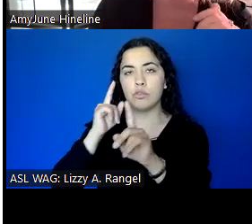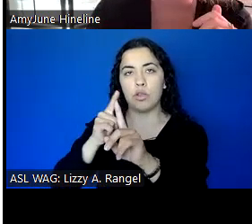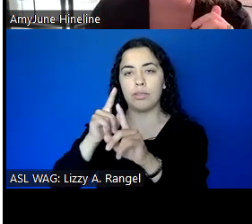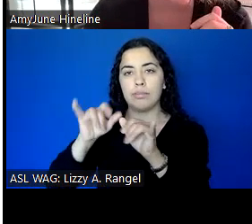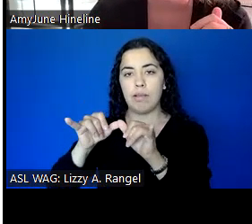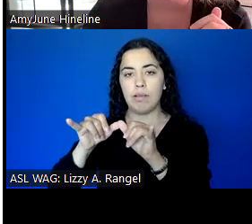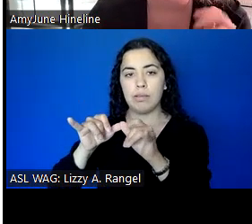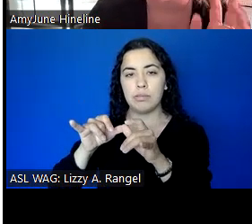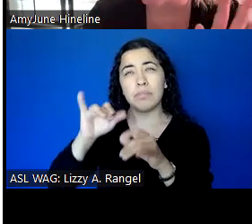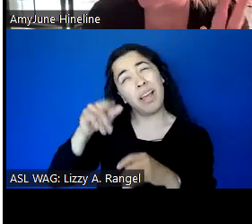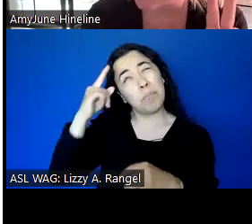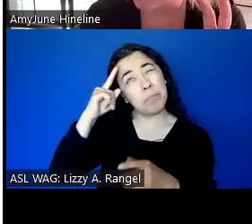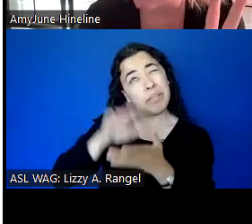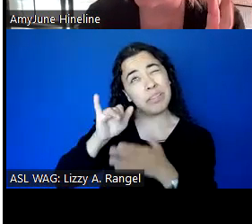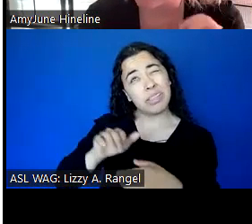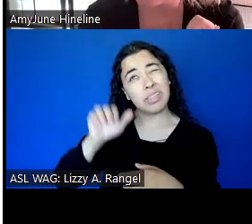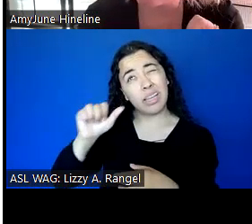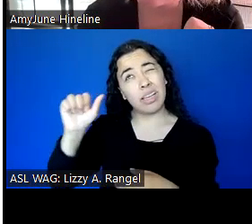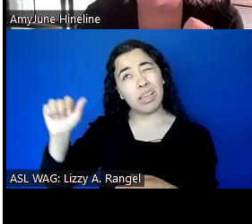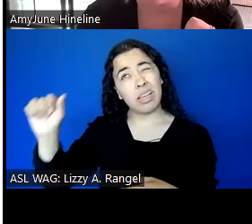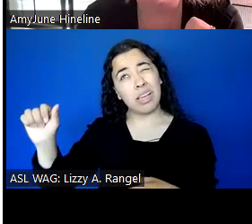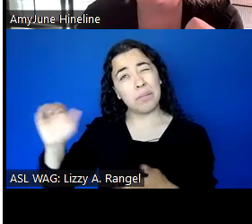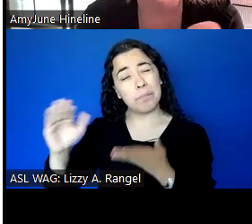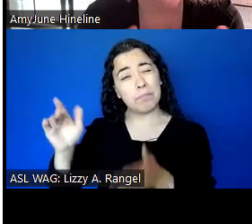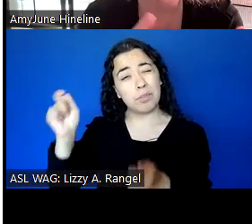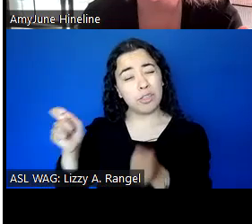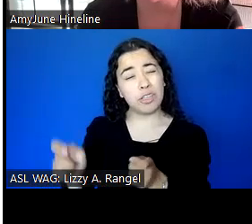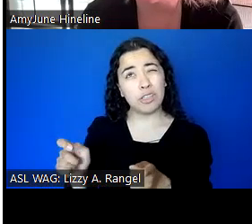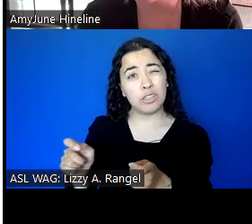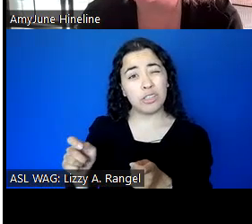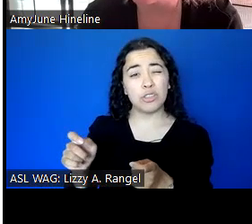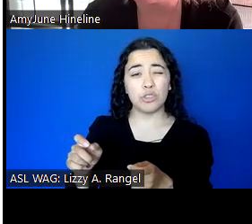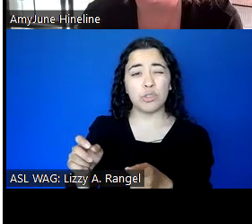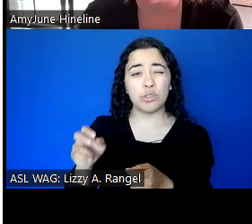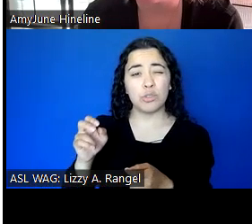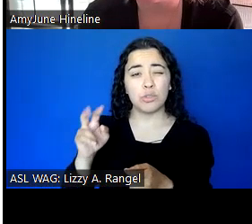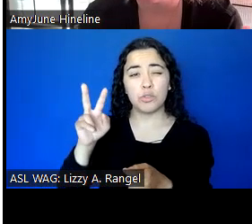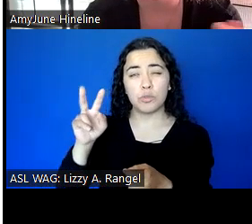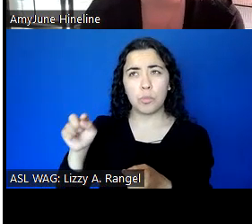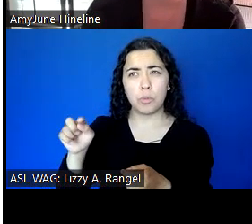So we have a basic principle for WCAG, principle 2, being Operable. You know,